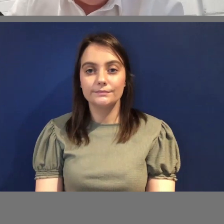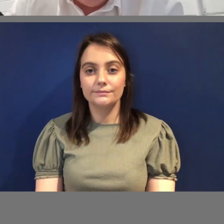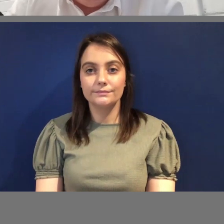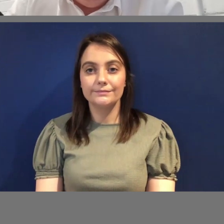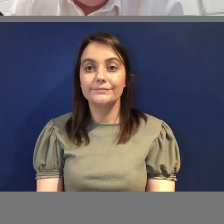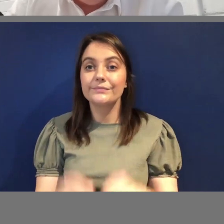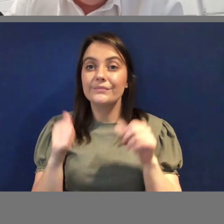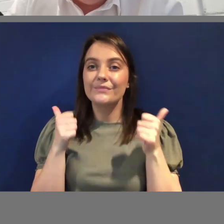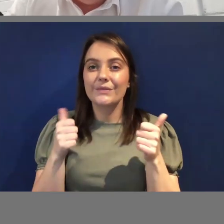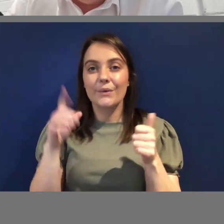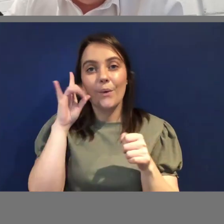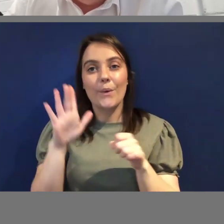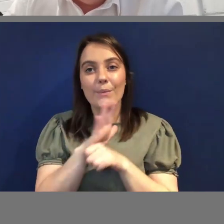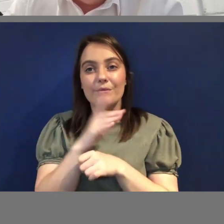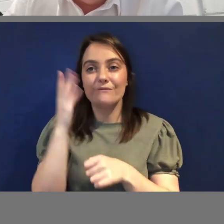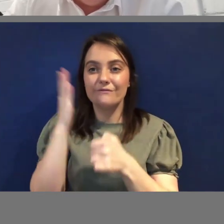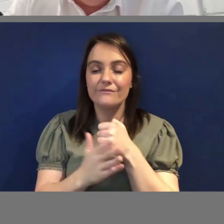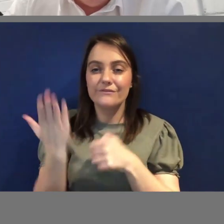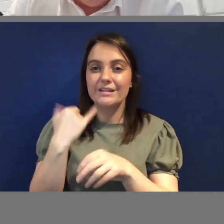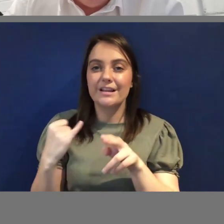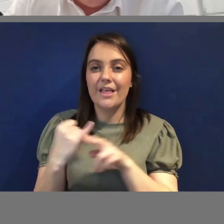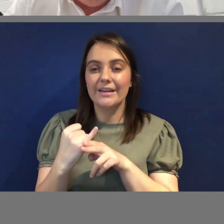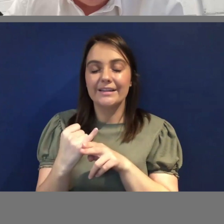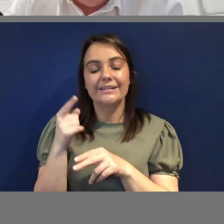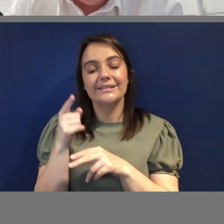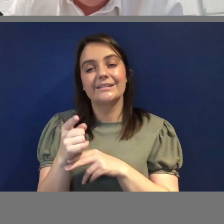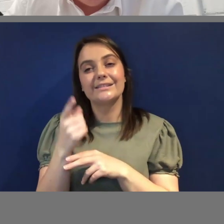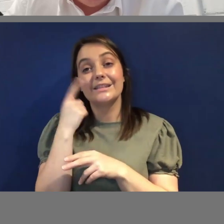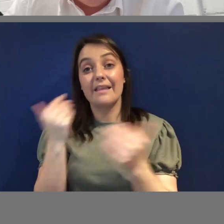okay so hopefully everyone's logged on and the slide the information is on the next slide as